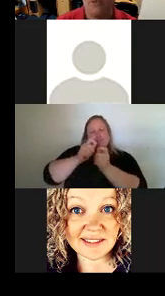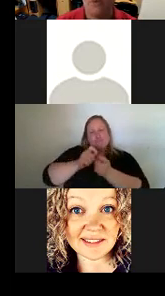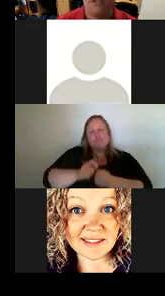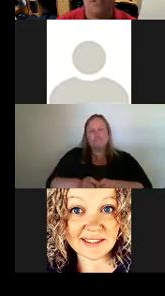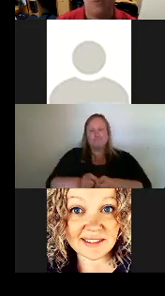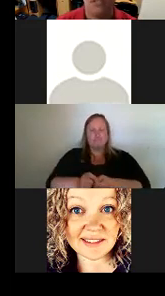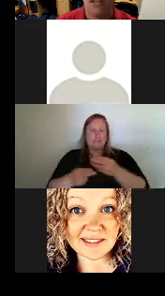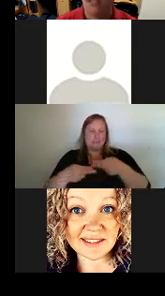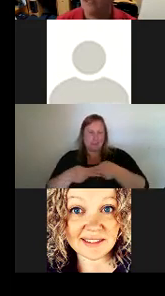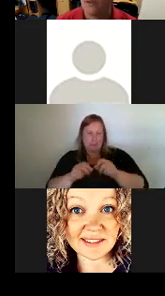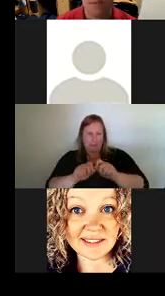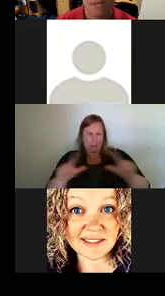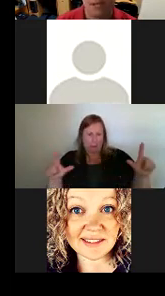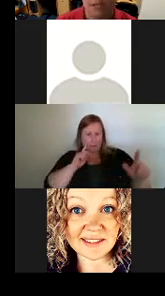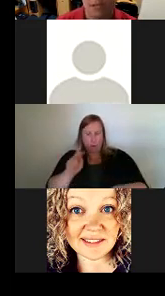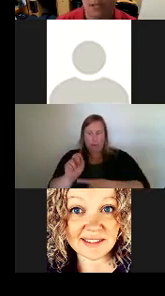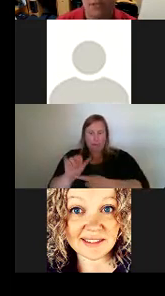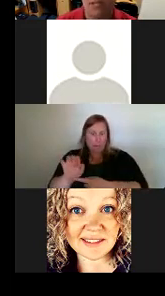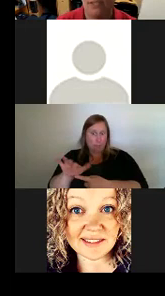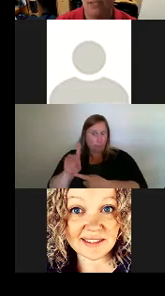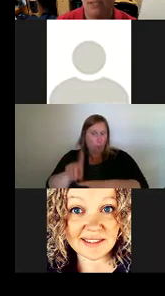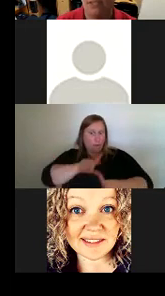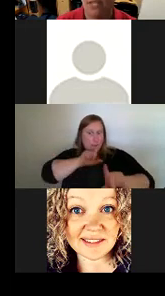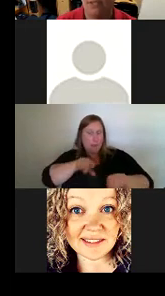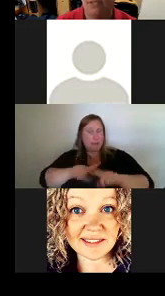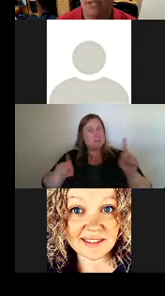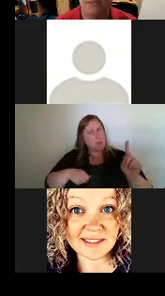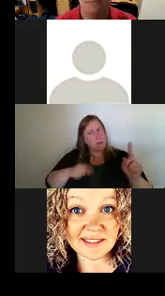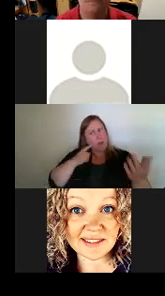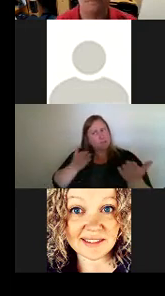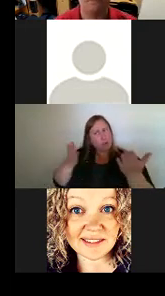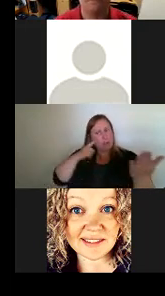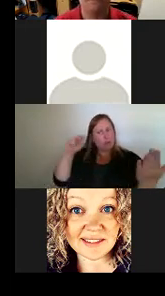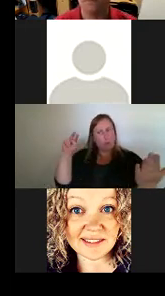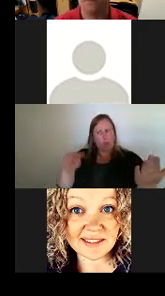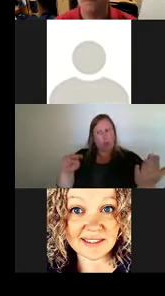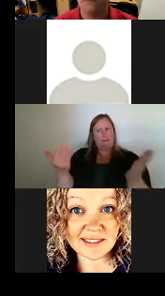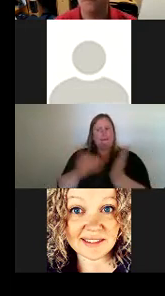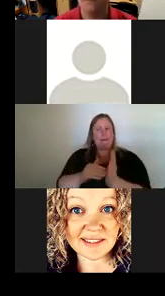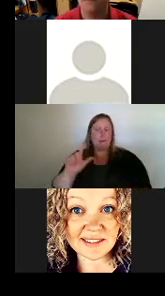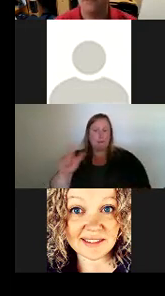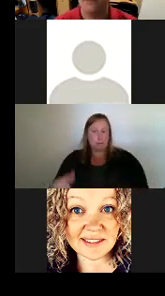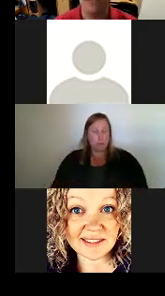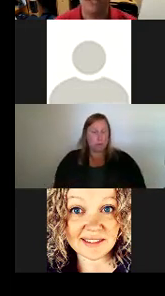IF YOU WANT TO LOOK INTO THAT, I RECOMMEND LOOKING AT THE SLIDE PORTION OF THE PRESENTATION.